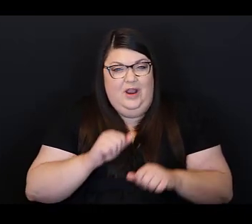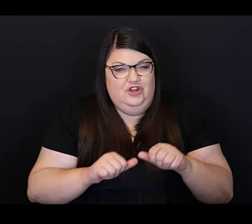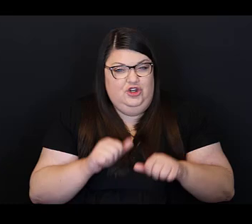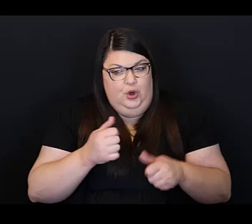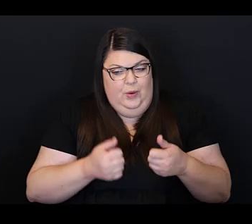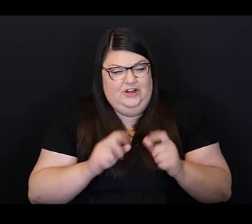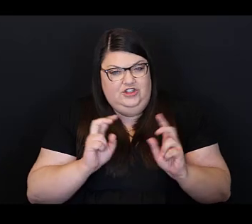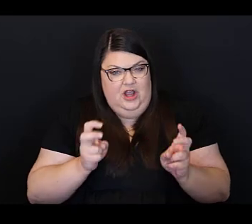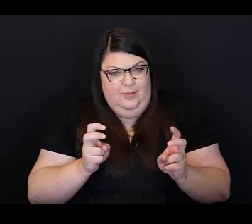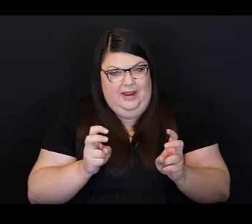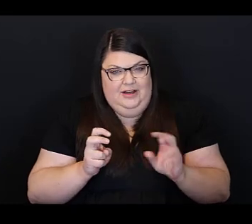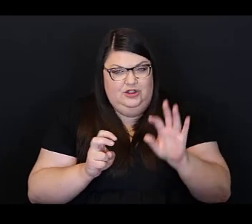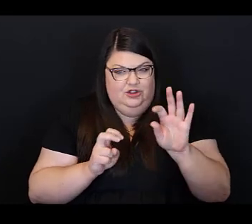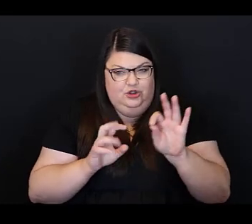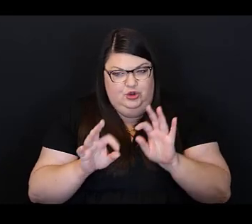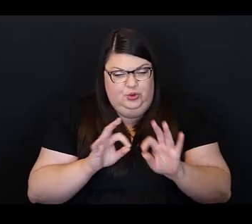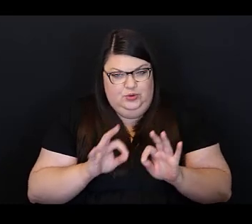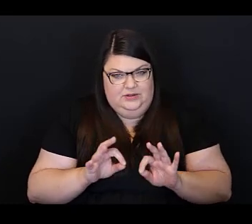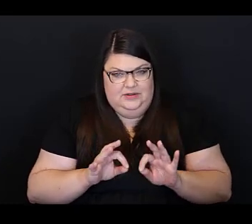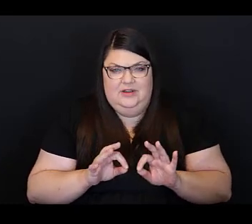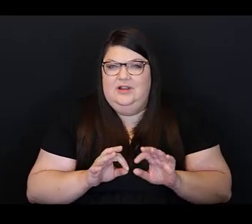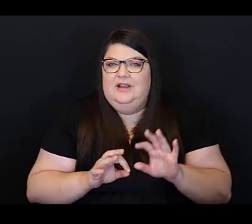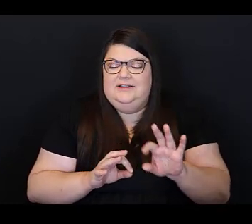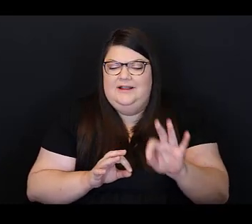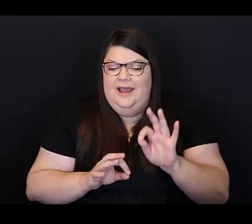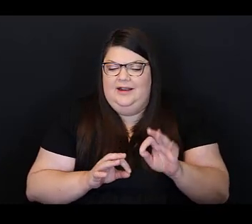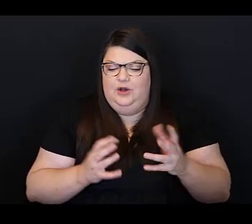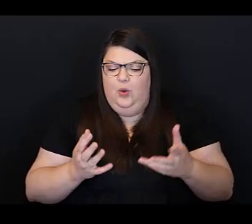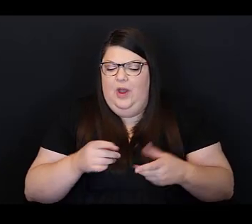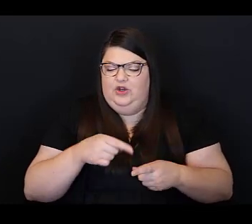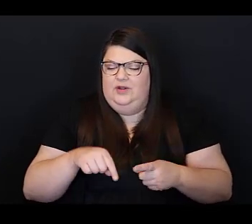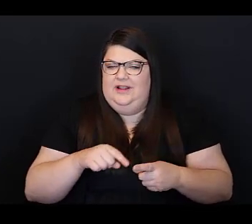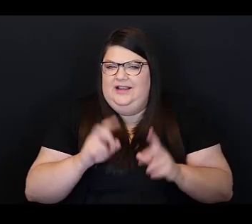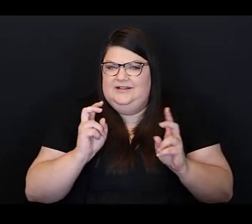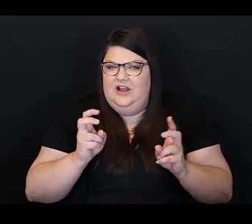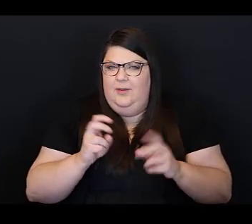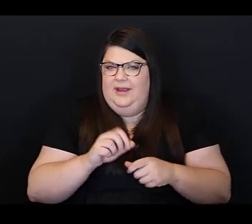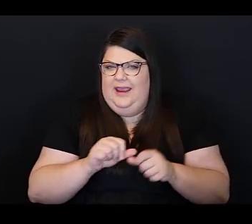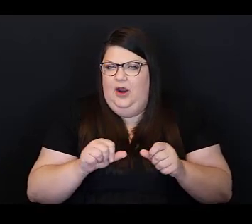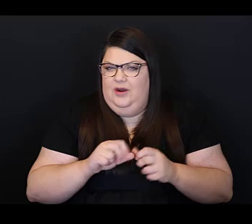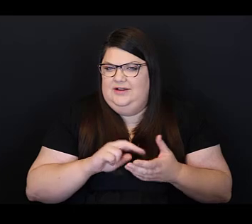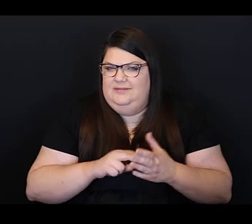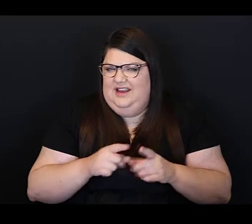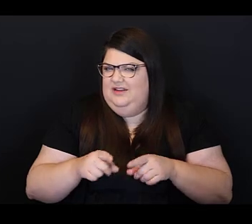unsure of which topic or topics to choose select what do these topic areas mean to go to a page of